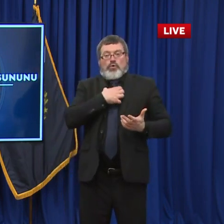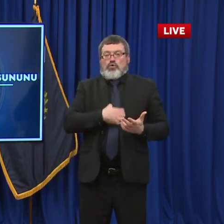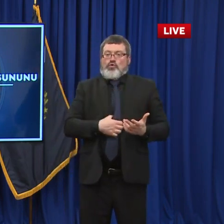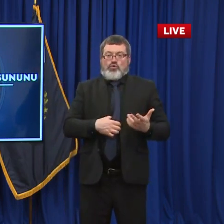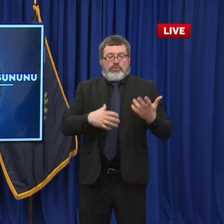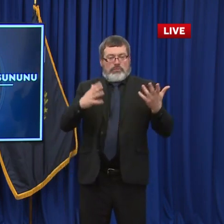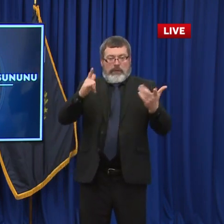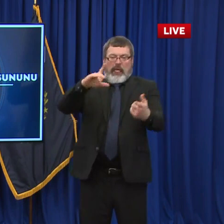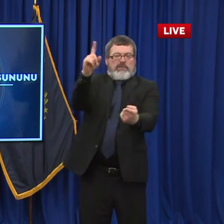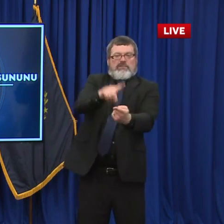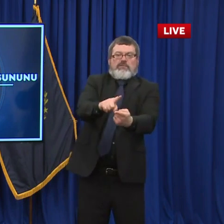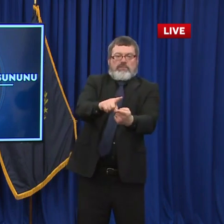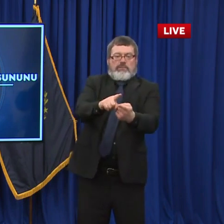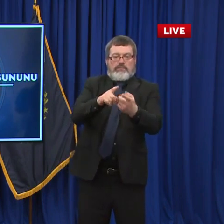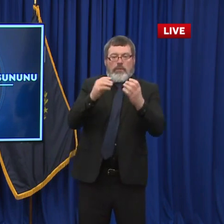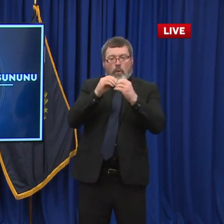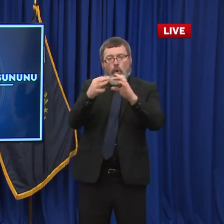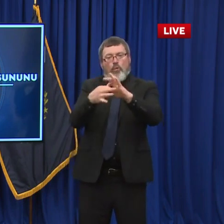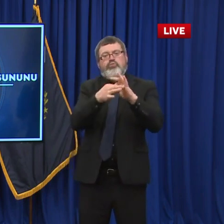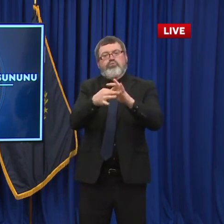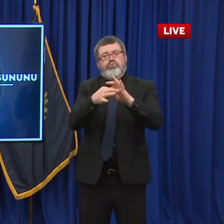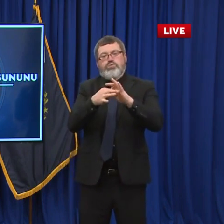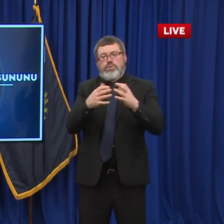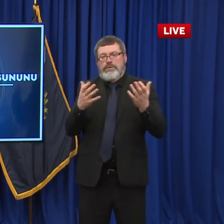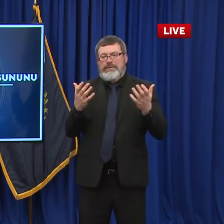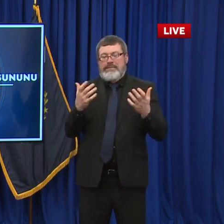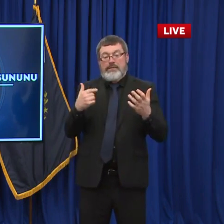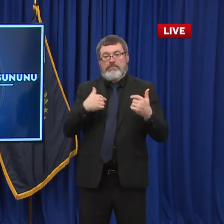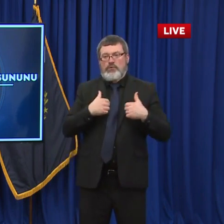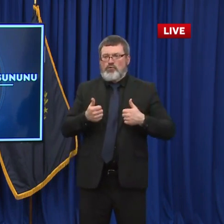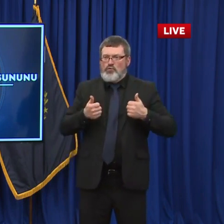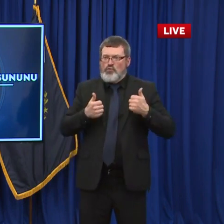IT IS WHERE WE WANT TO GO WITHOUT A DOUBT.